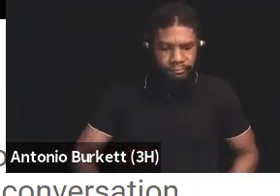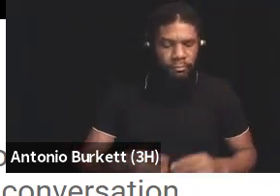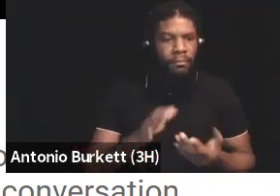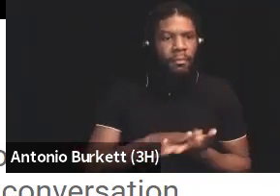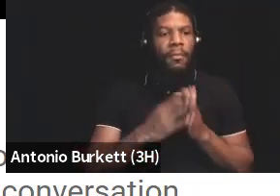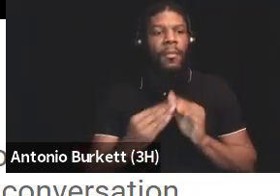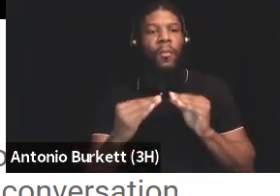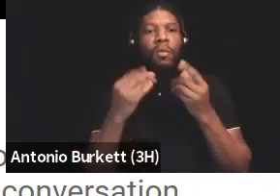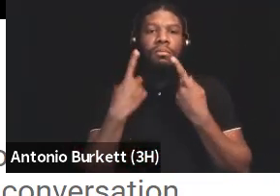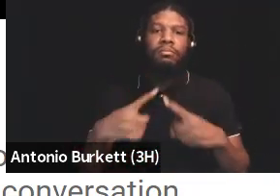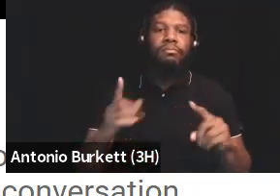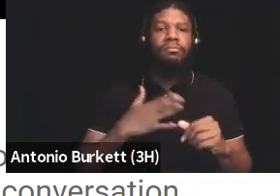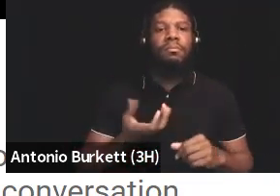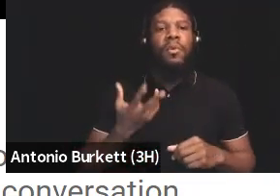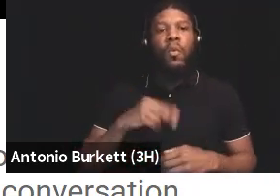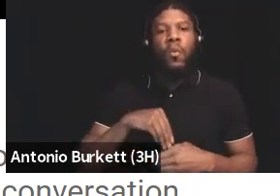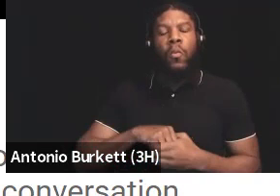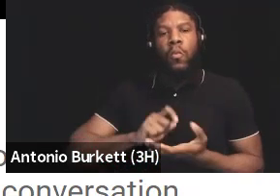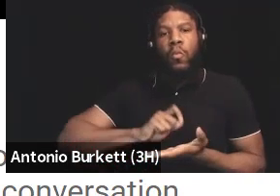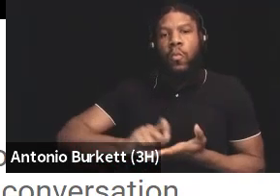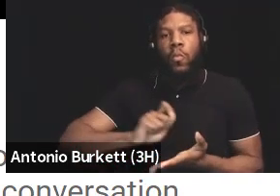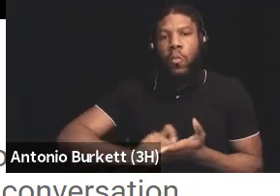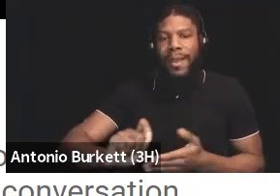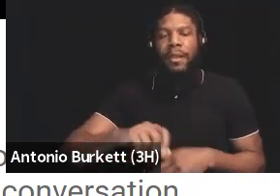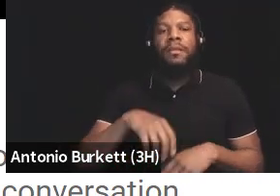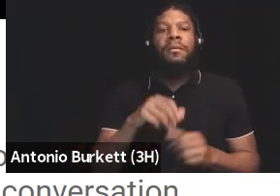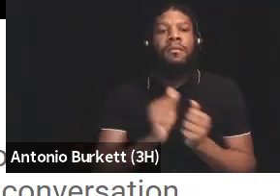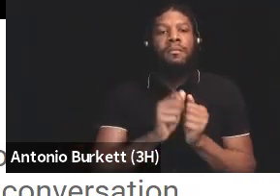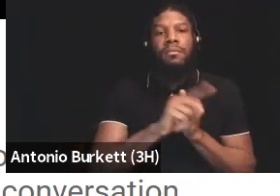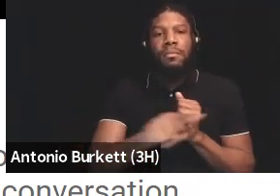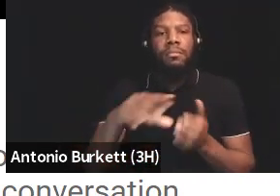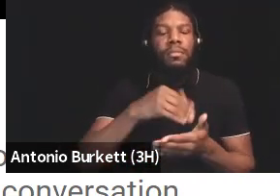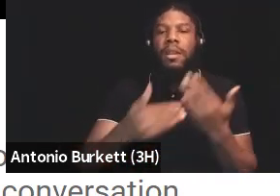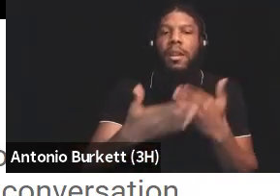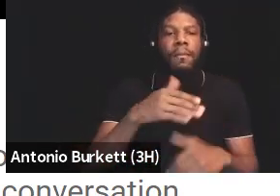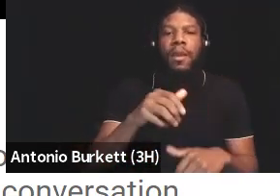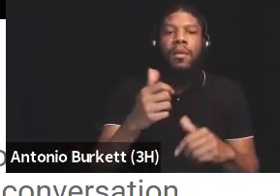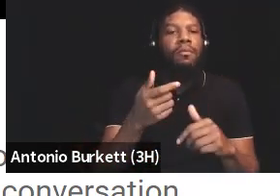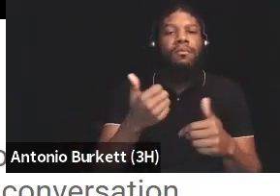whether they're at the dissertation stage or not. And I always try to bring in psychological